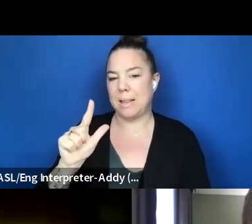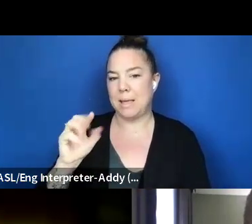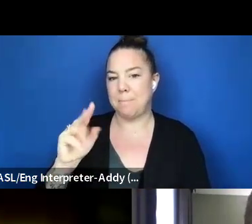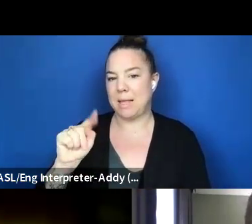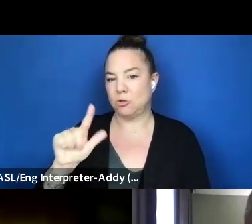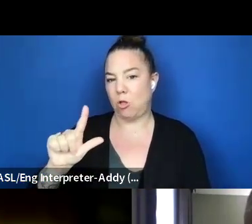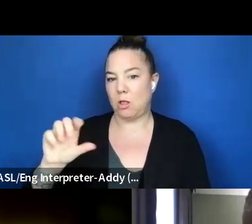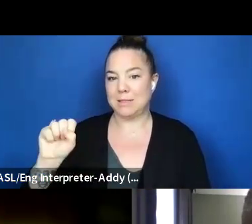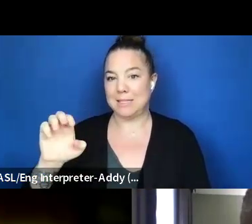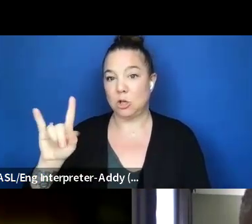Adeleigh Belyeu: reduced